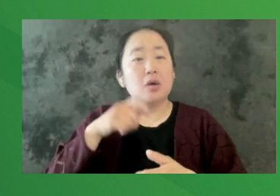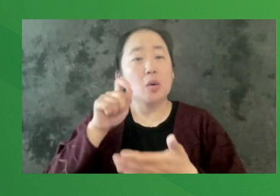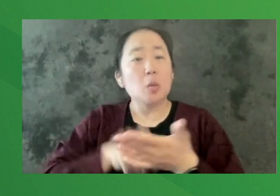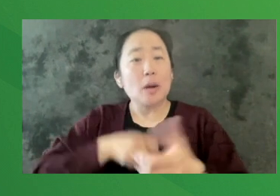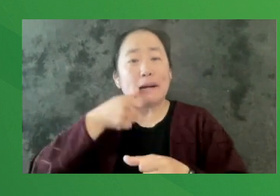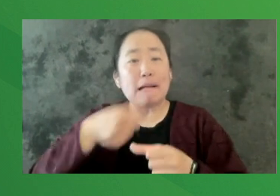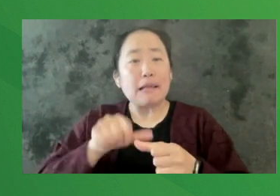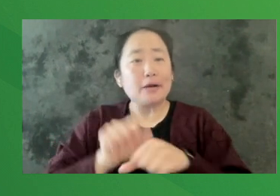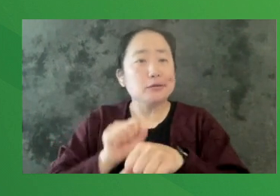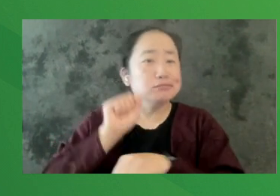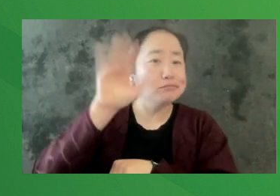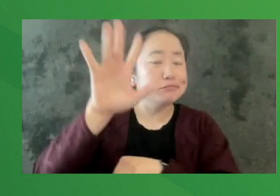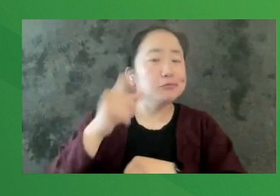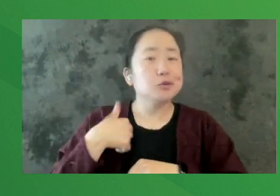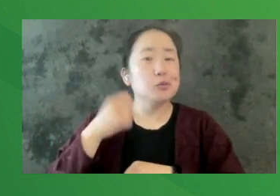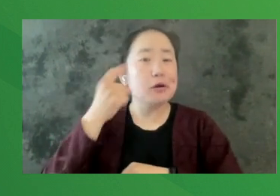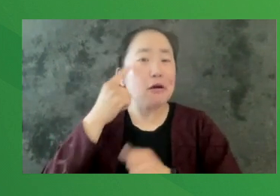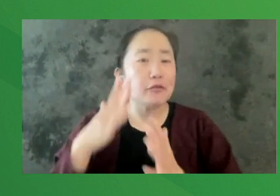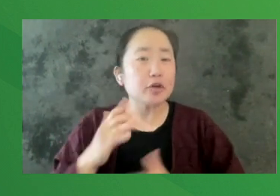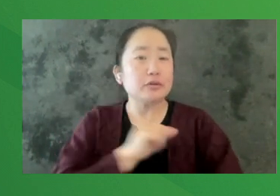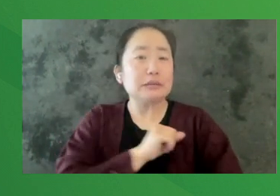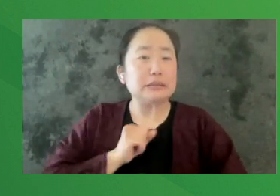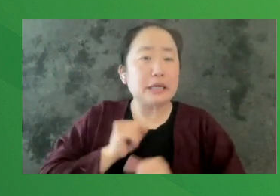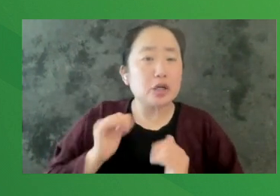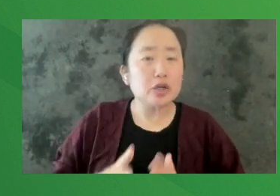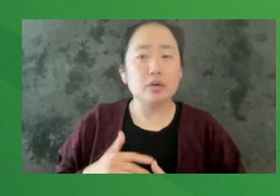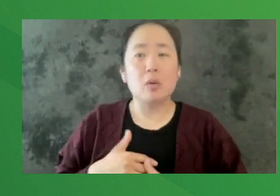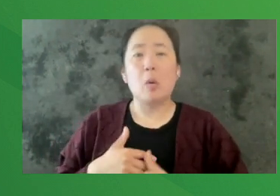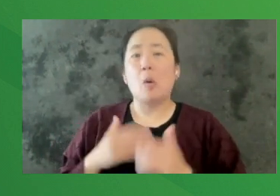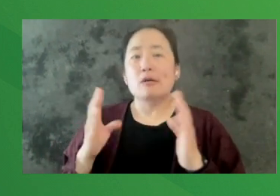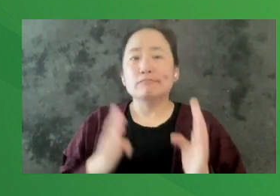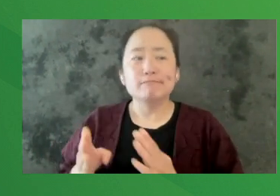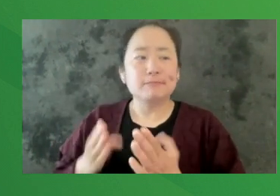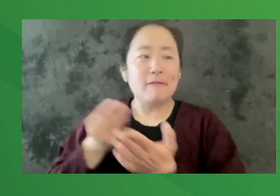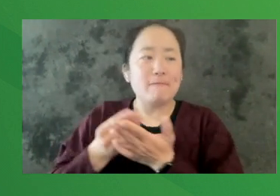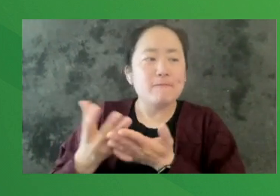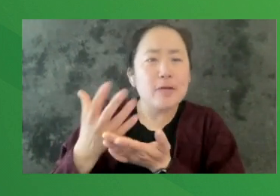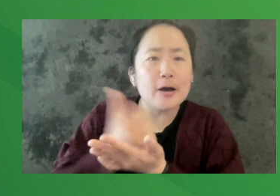fundraising event for specific issue, organizing a school assembly to talk about an issue is an